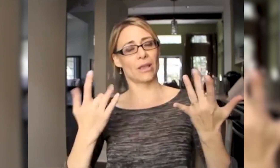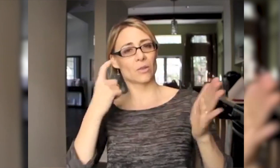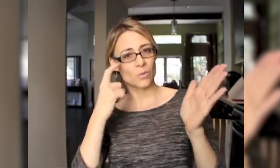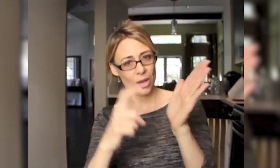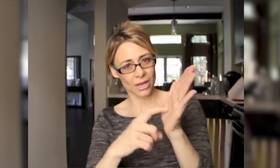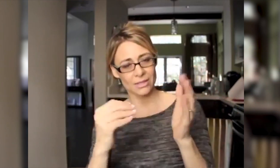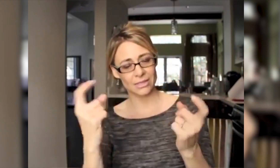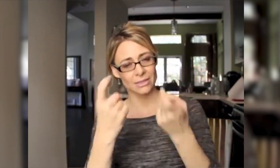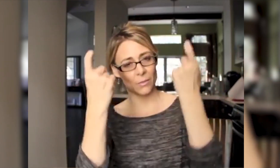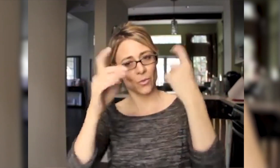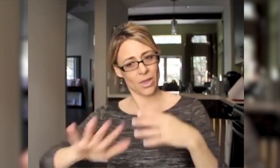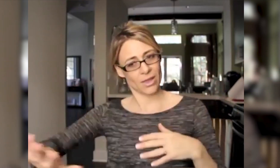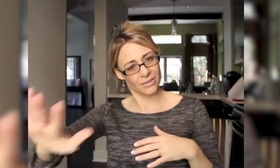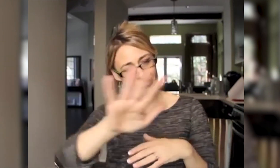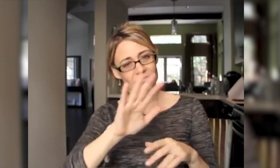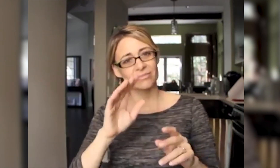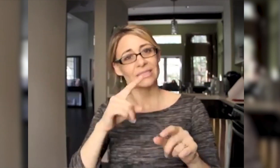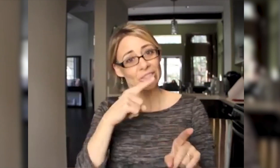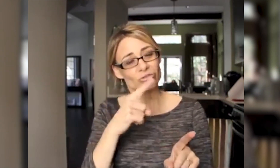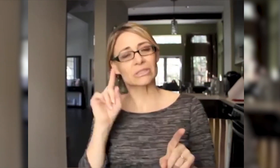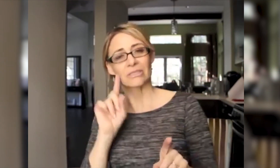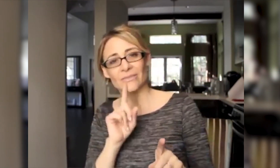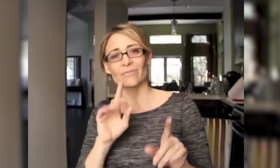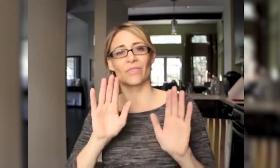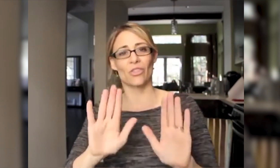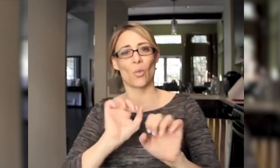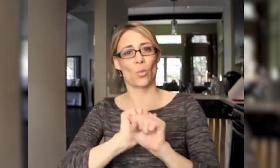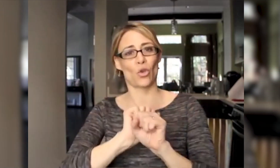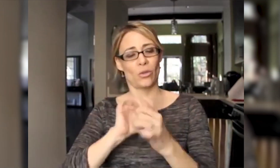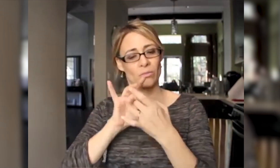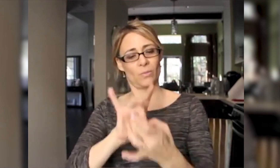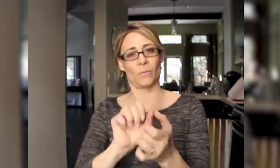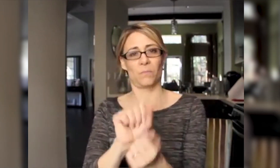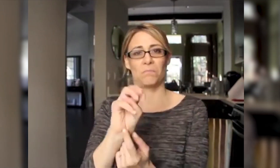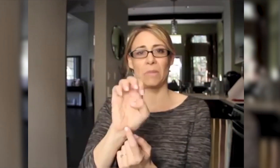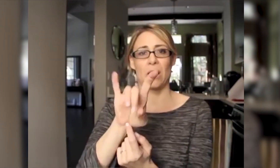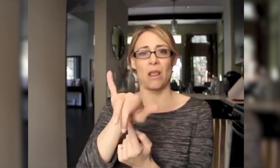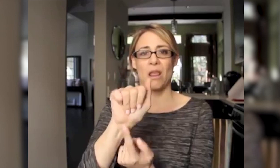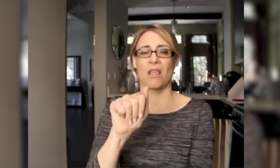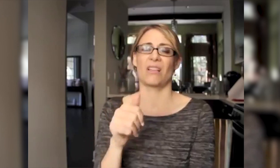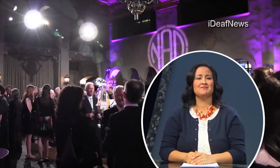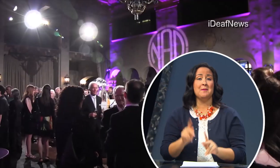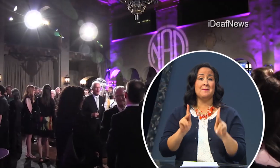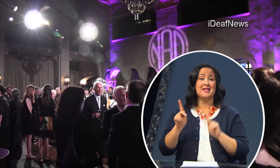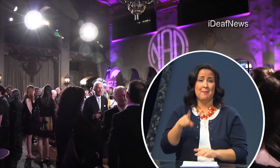THE ACCOMPLISHMENTS OF THE DEAF AND HEARING IN THE MEDIA